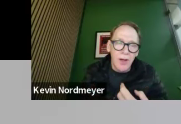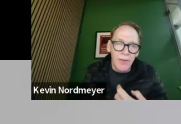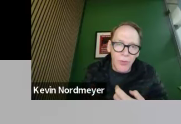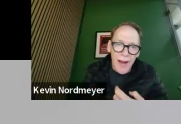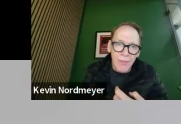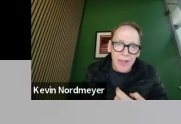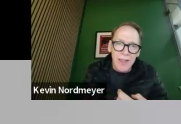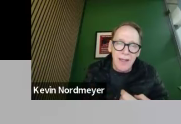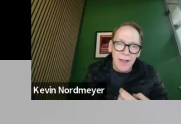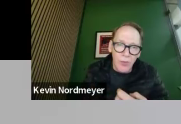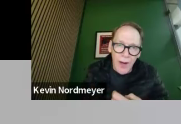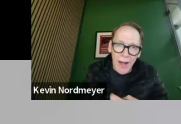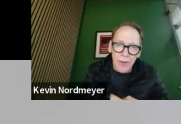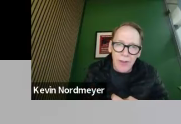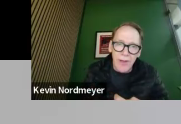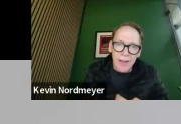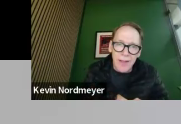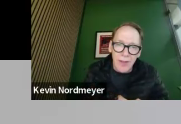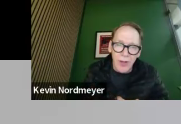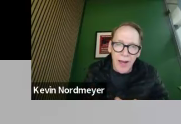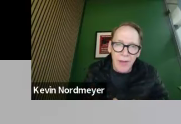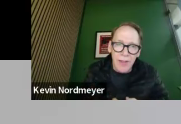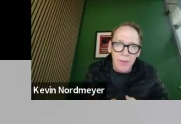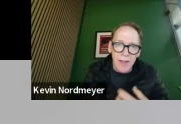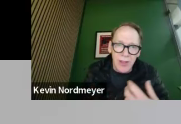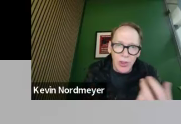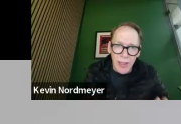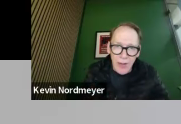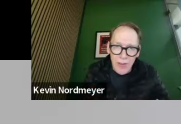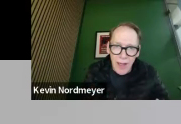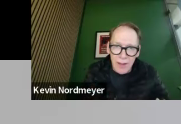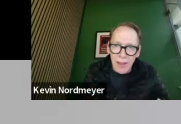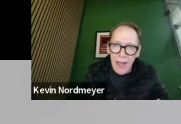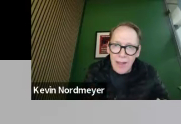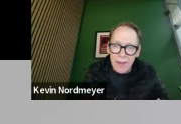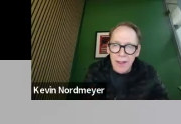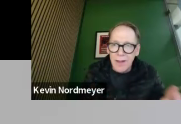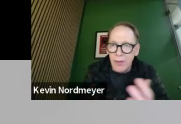of the ramp extending around that center gathering space and looking outside the glass.